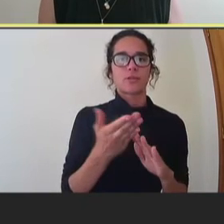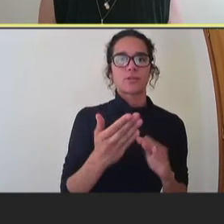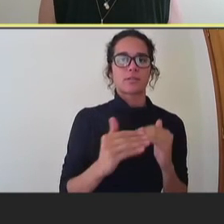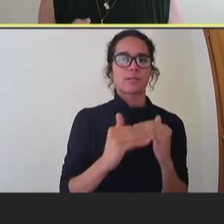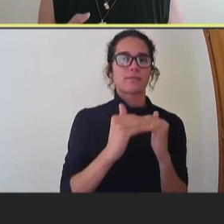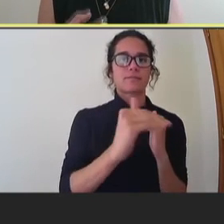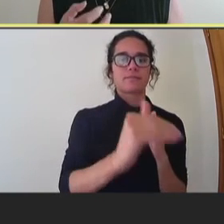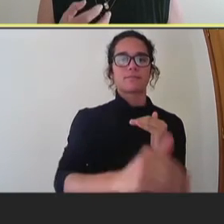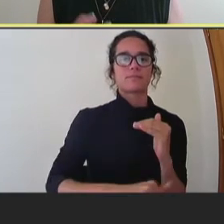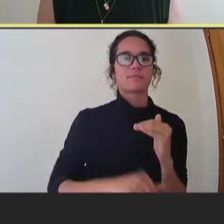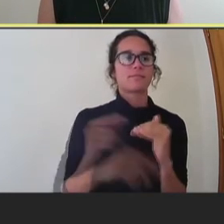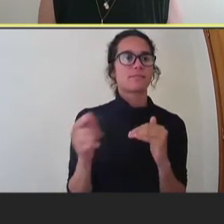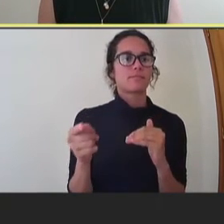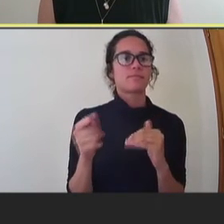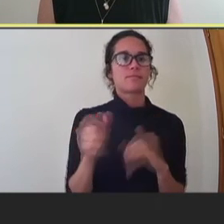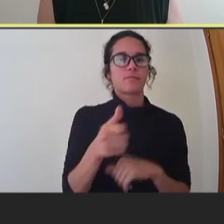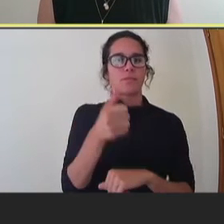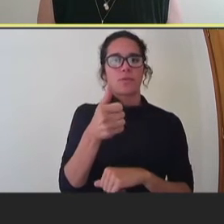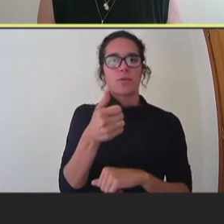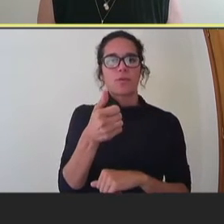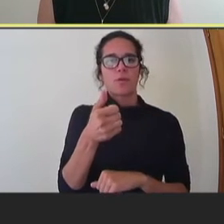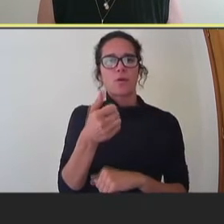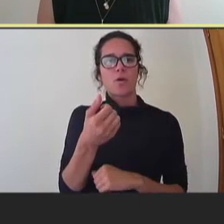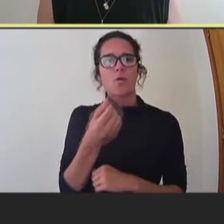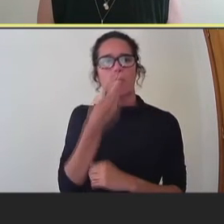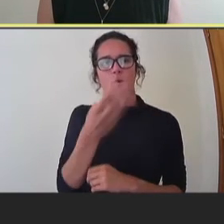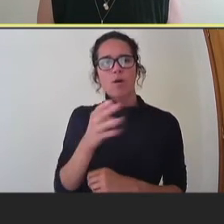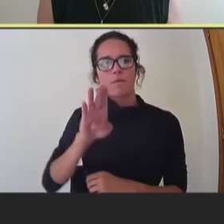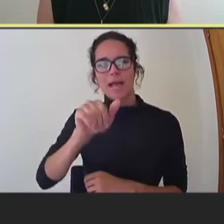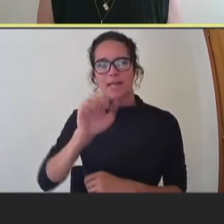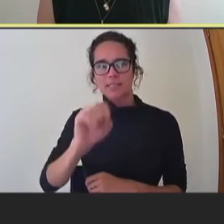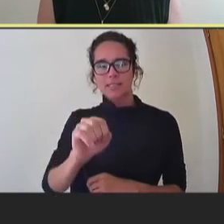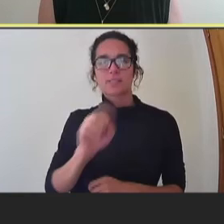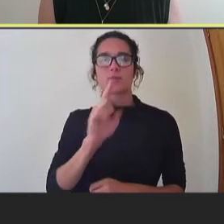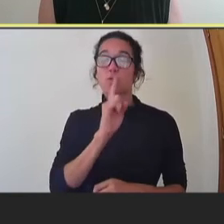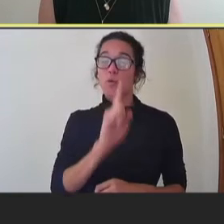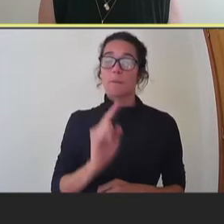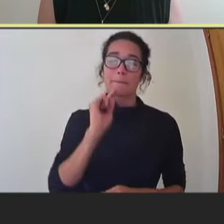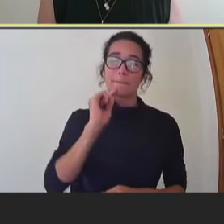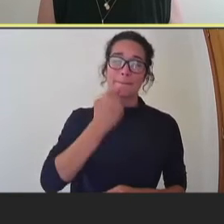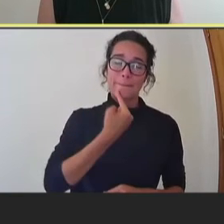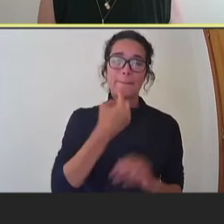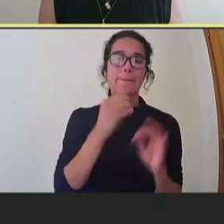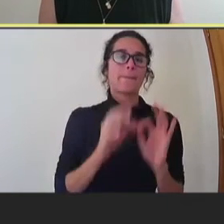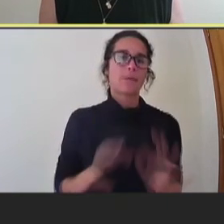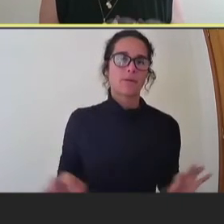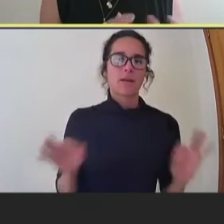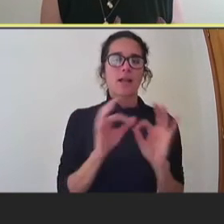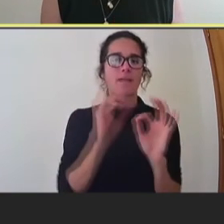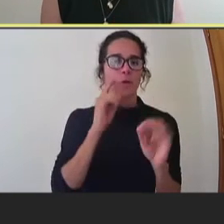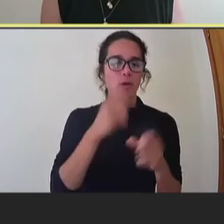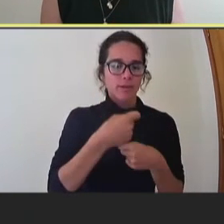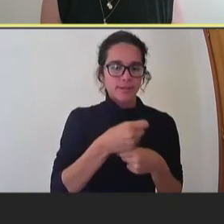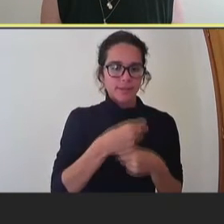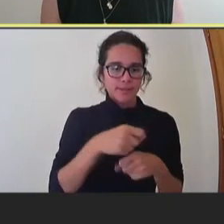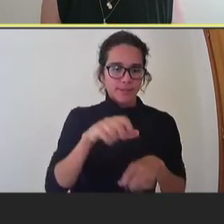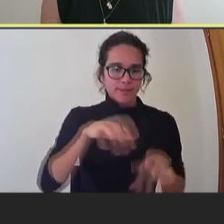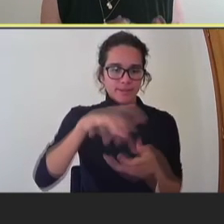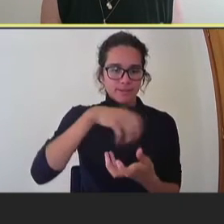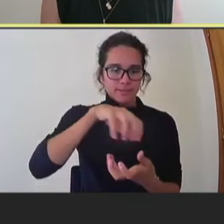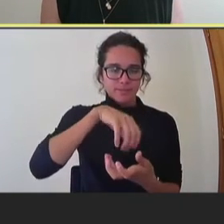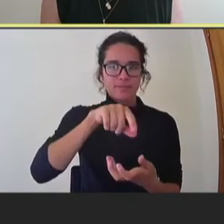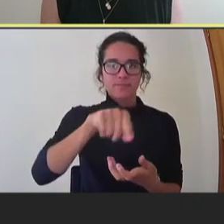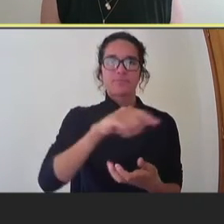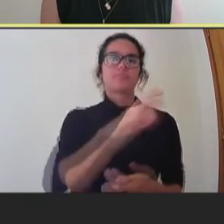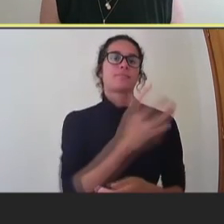that's critically important to making pandemic vaccines. So, our manufacturing operations,